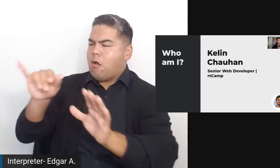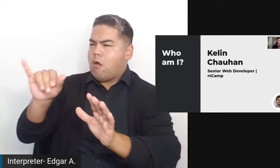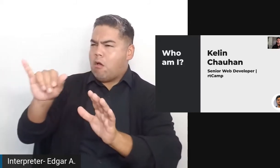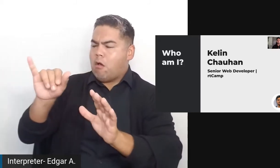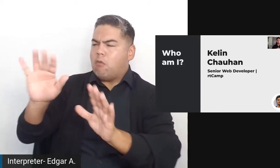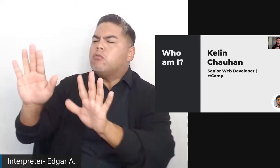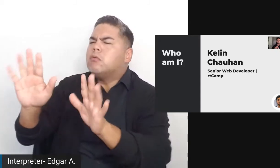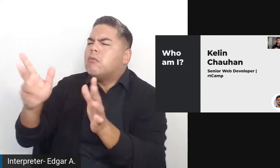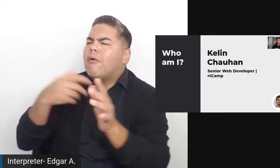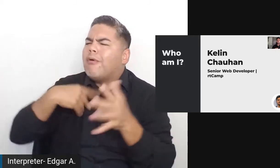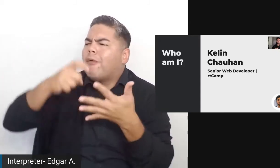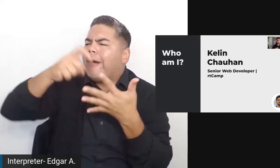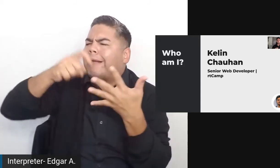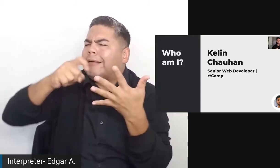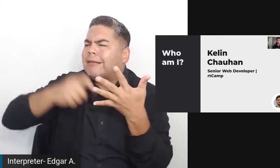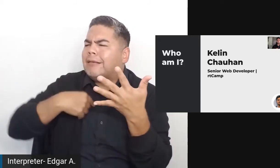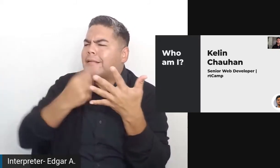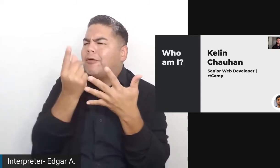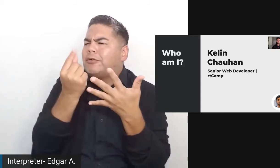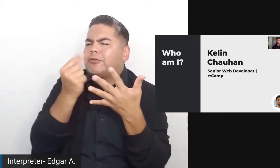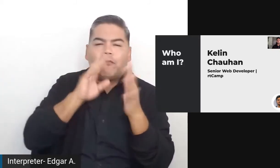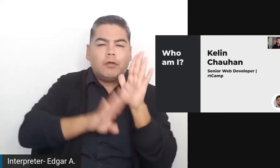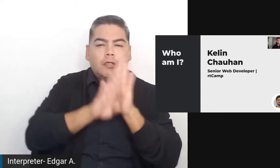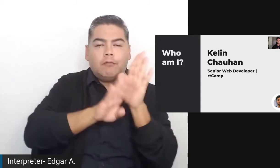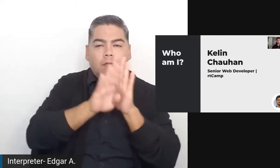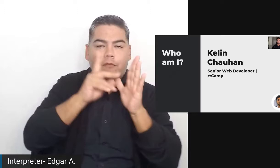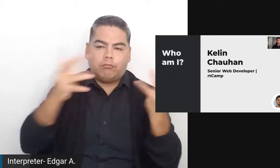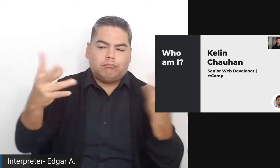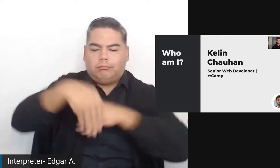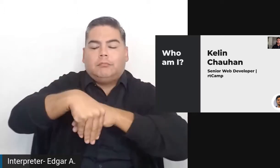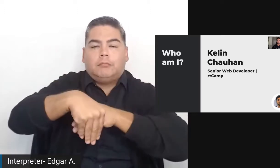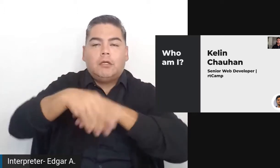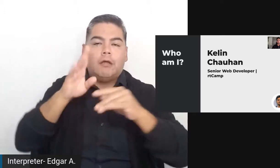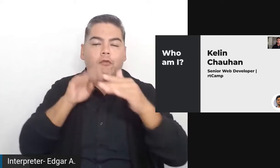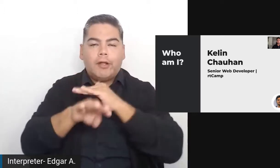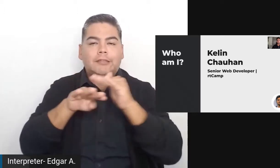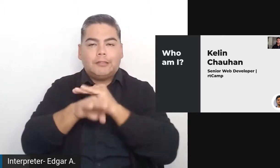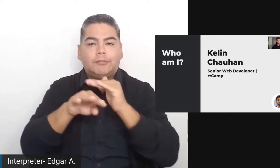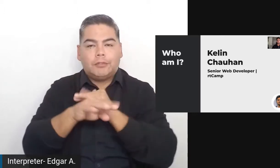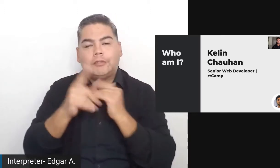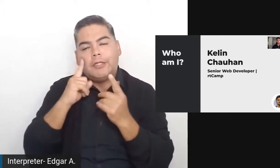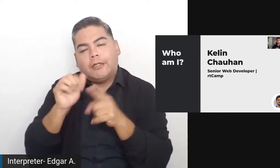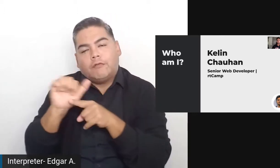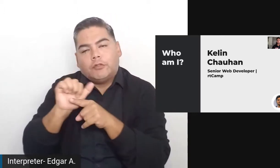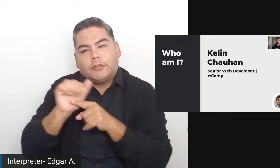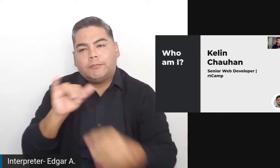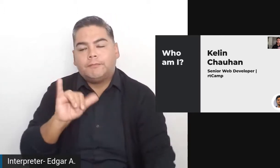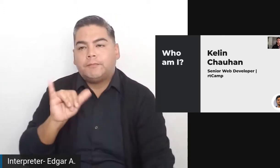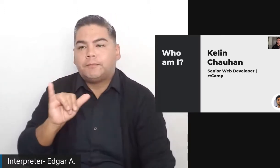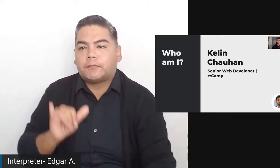that you are going to be doing as a developer for implementing accessibility friendly websites. You will be able to see what kind of changes